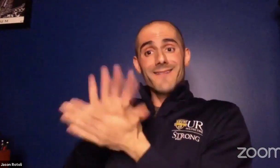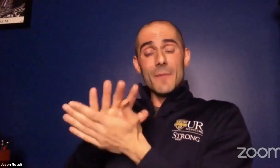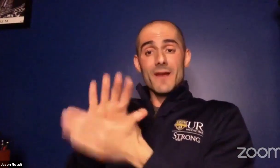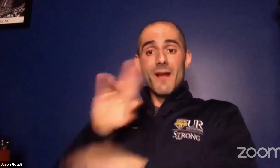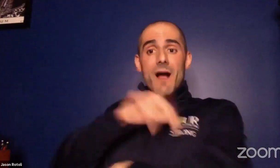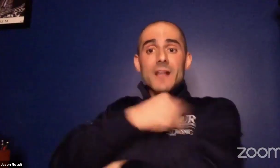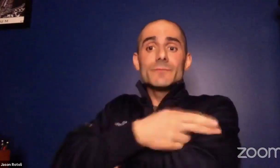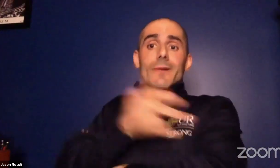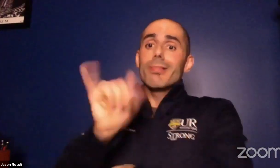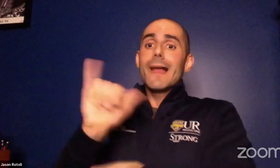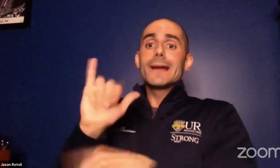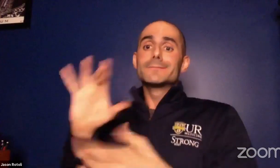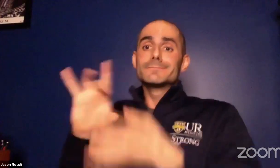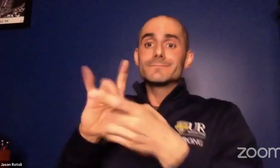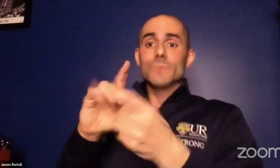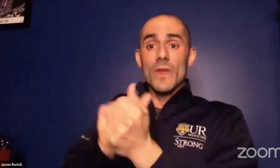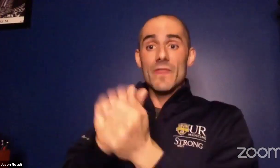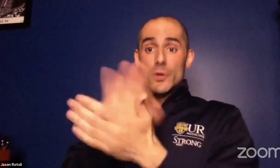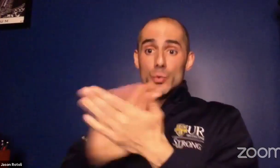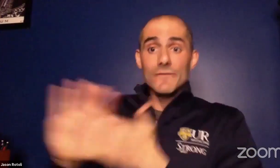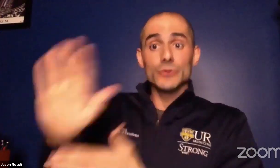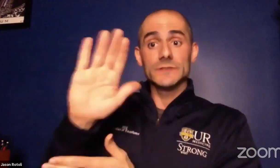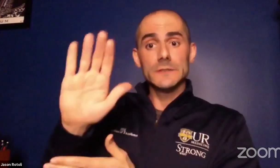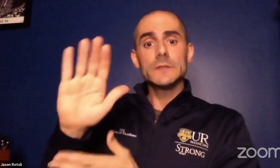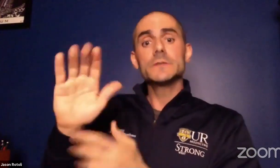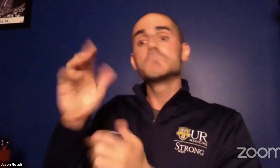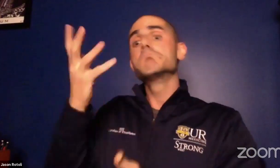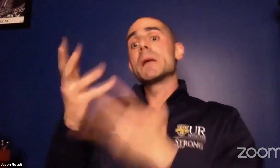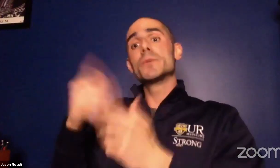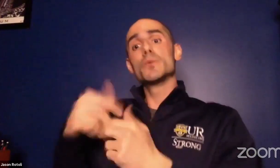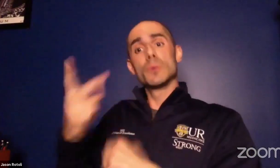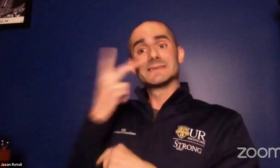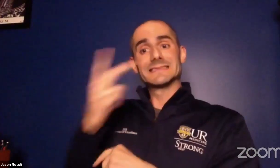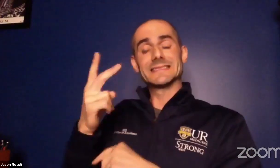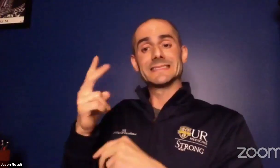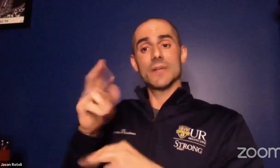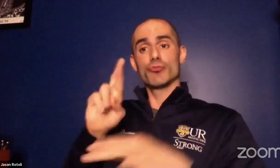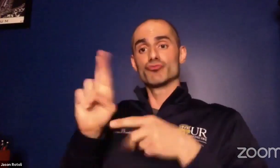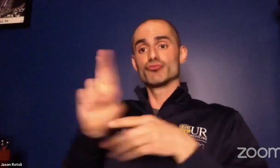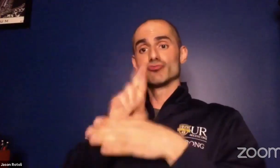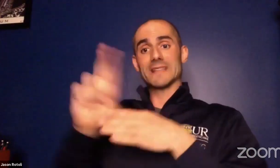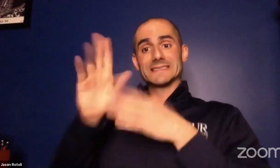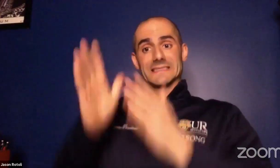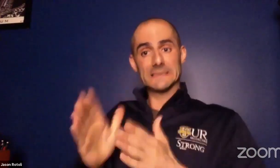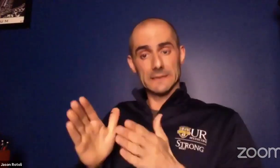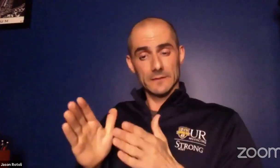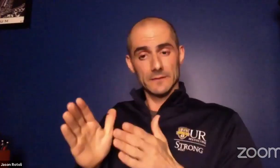attending. Most of the time they are board certified.